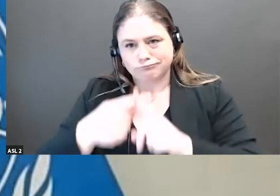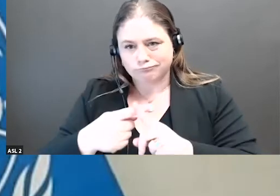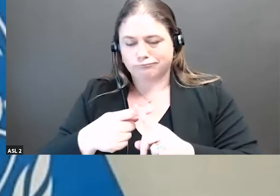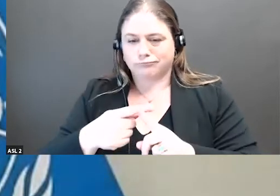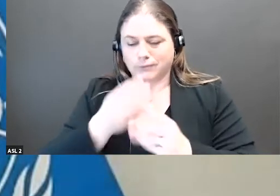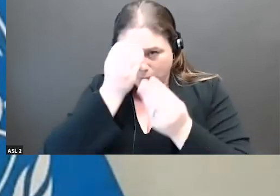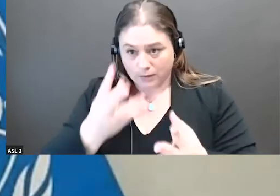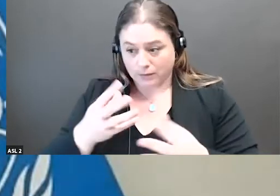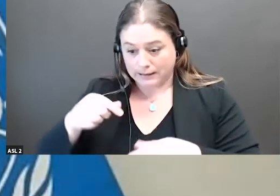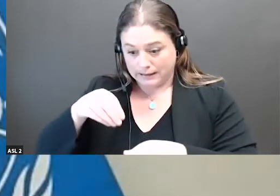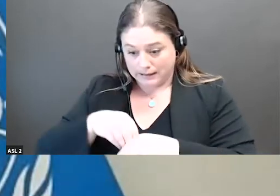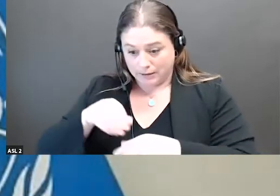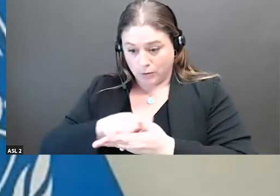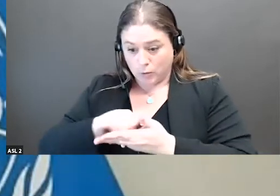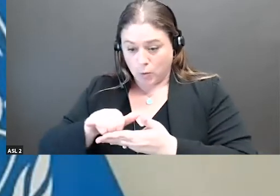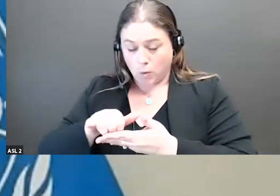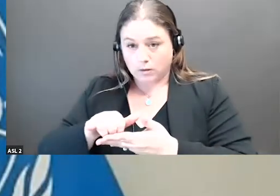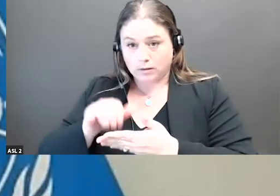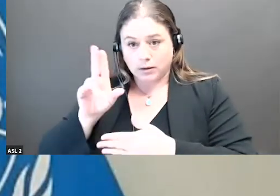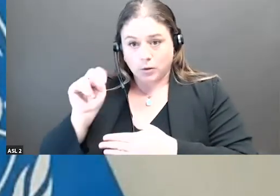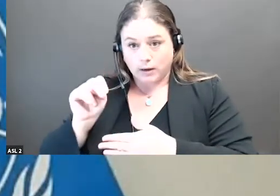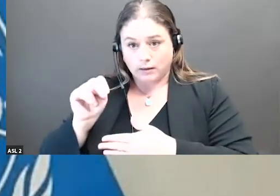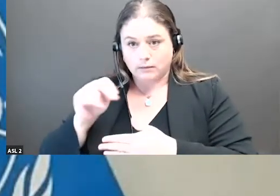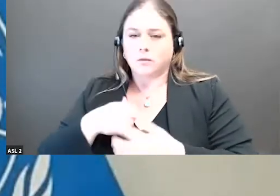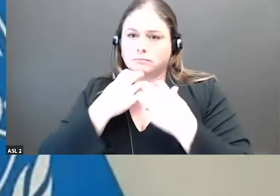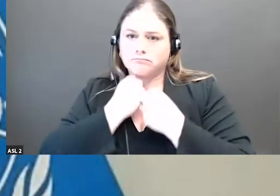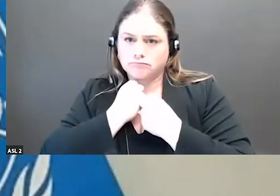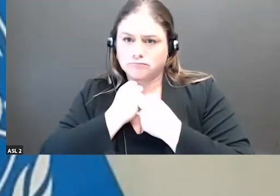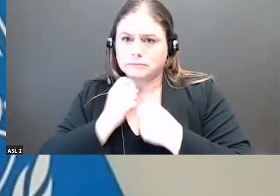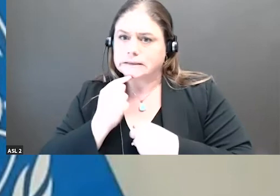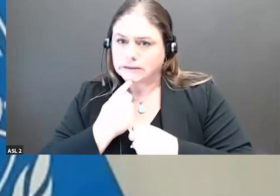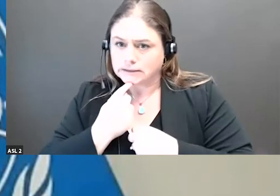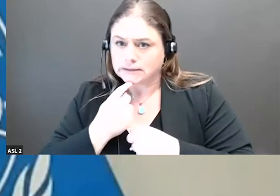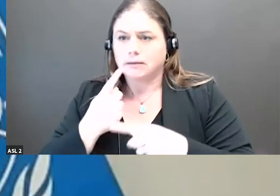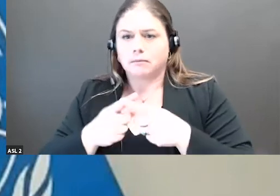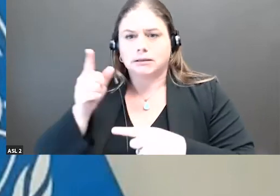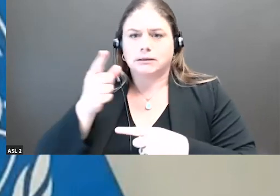in New York, and I know my colleagues in Geneva do as well. First, in the Speech from the Throne,